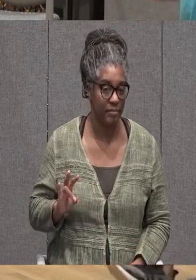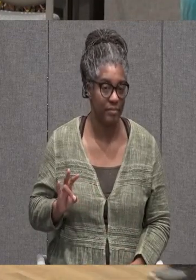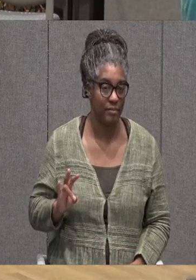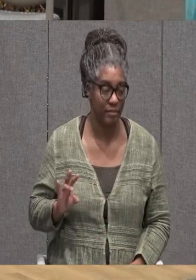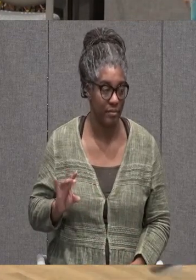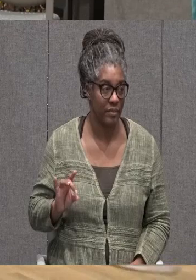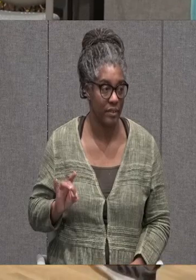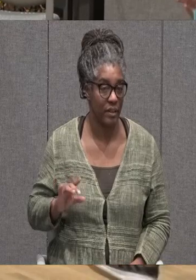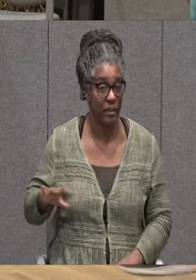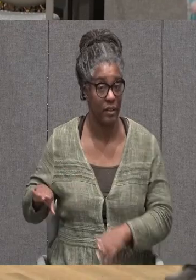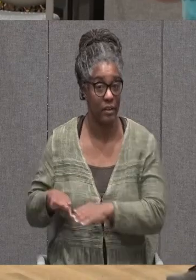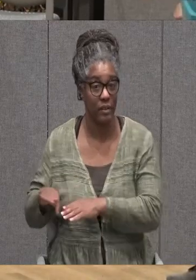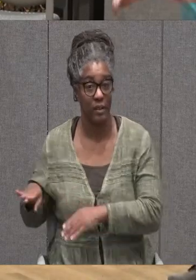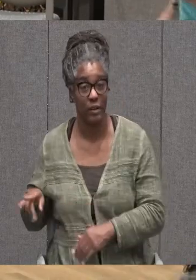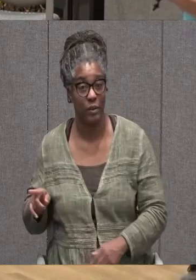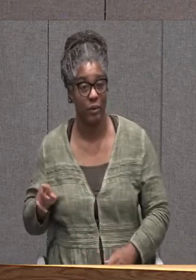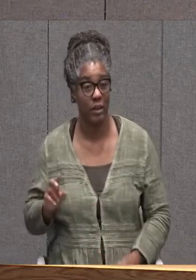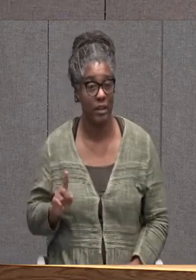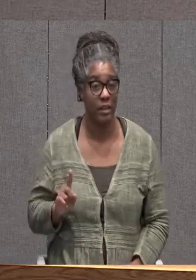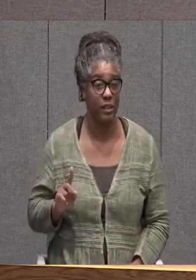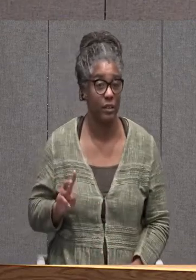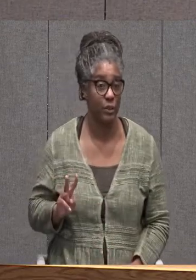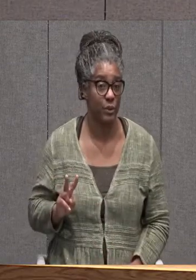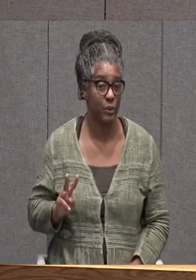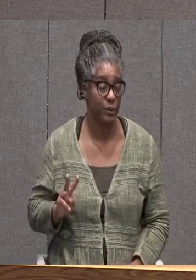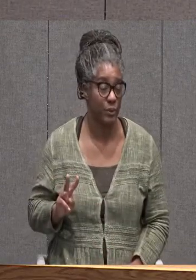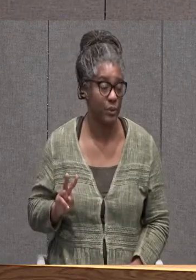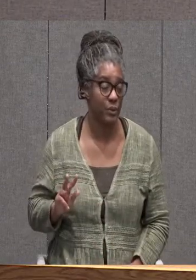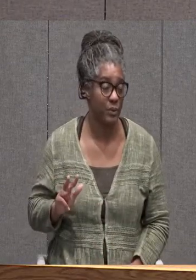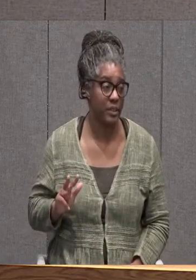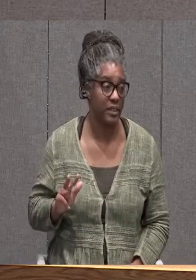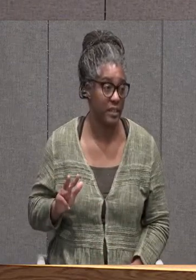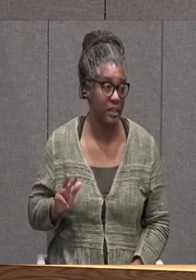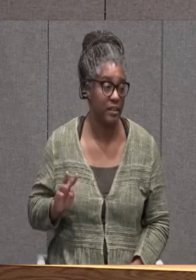go to the right, ready? One, two, to the left, five, six,